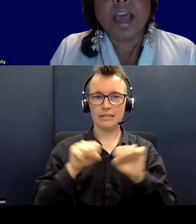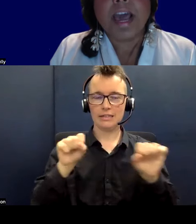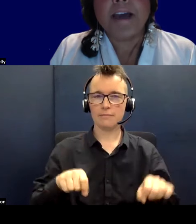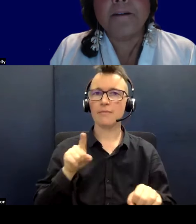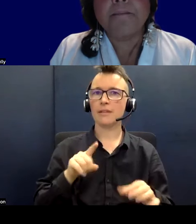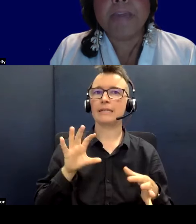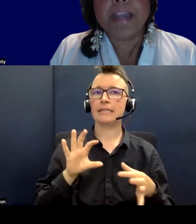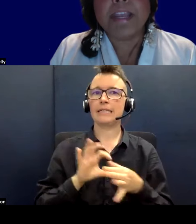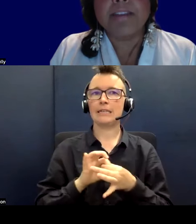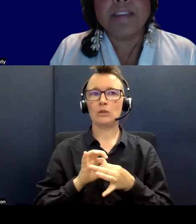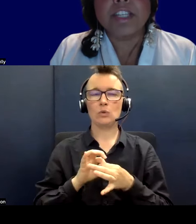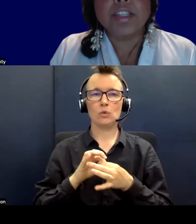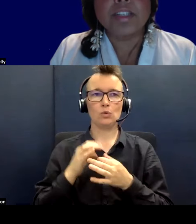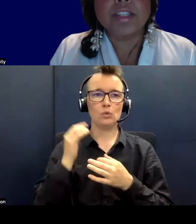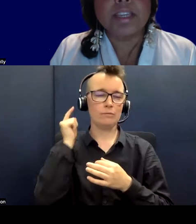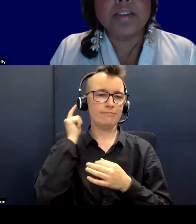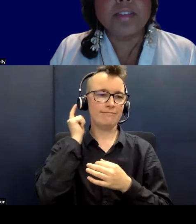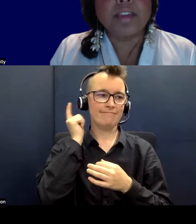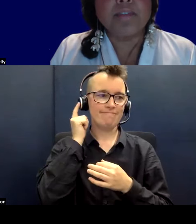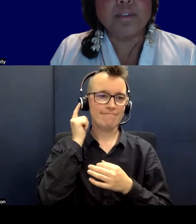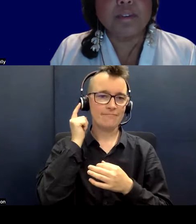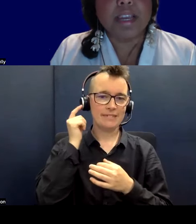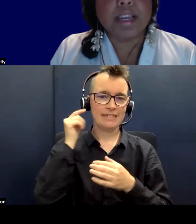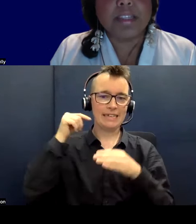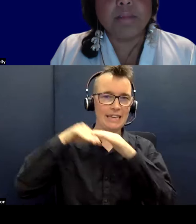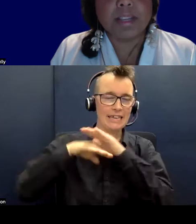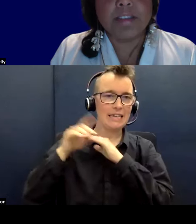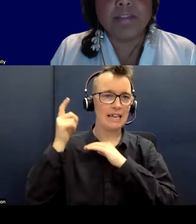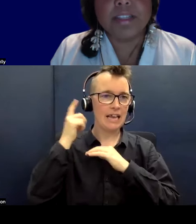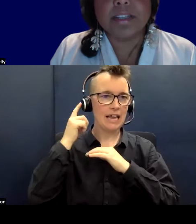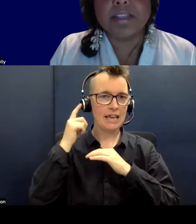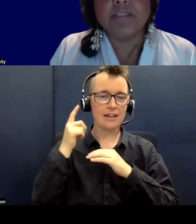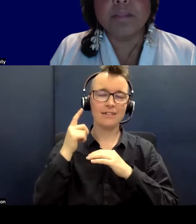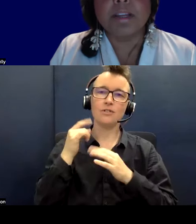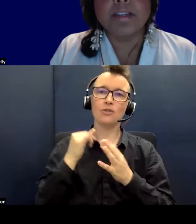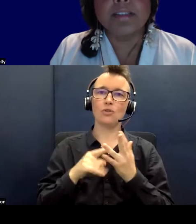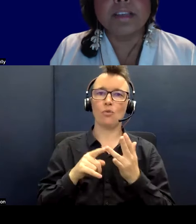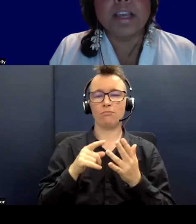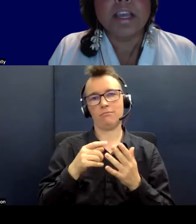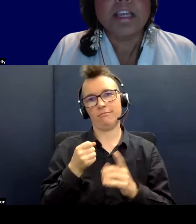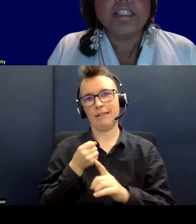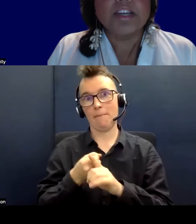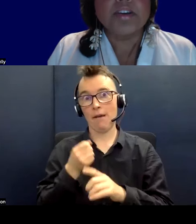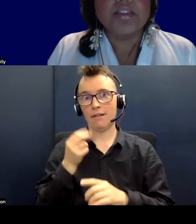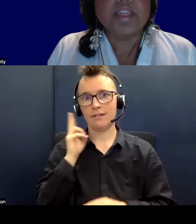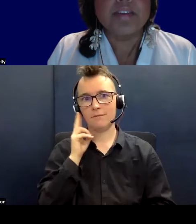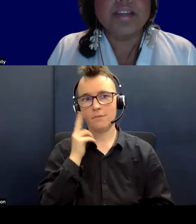and innervation to the ear and therefore it's commonly affected in deafblindness. So there is an